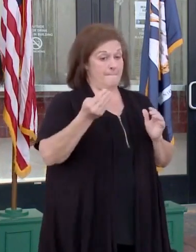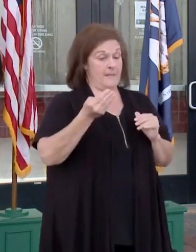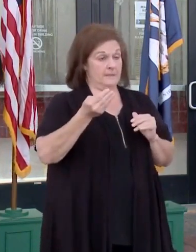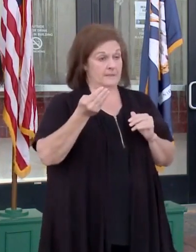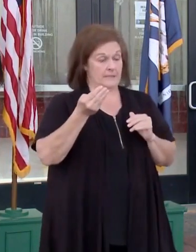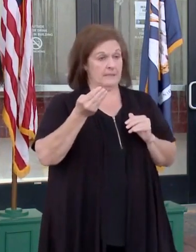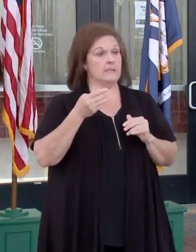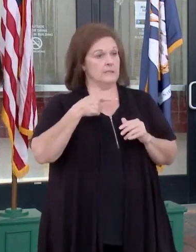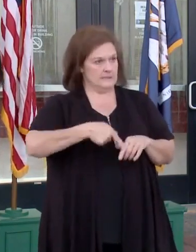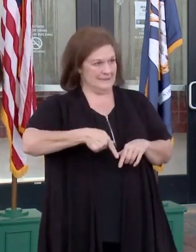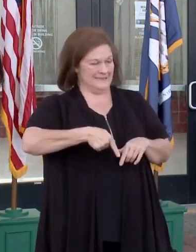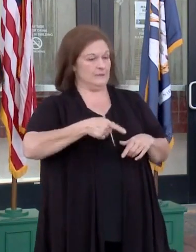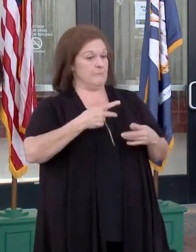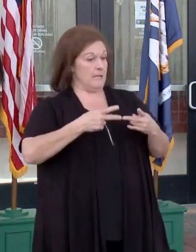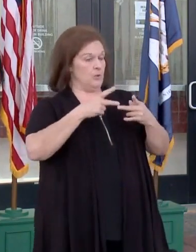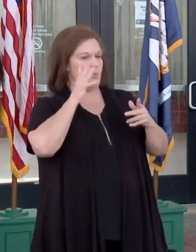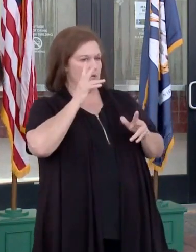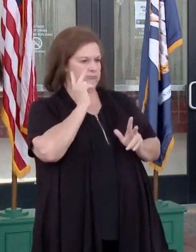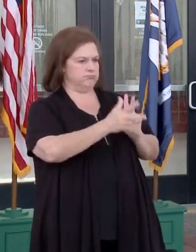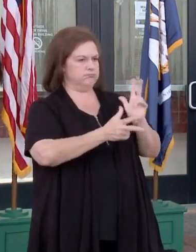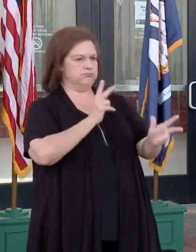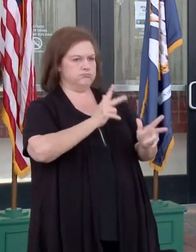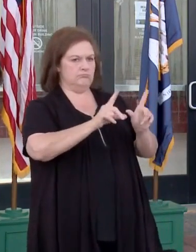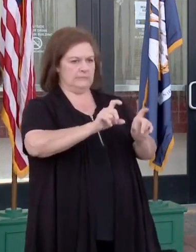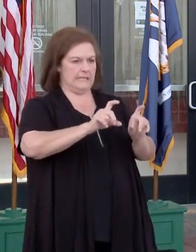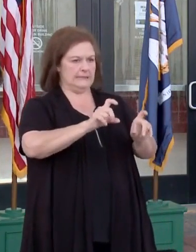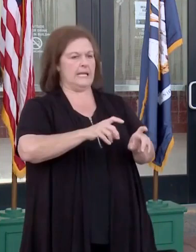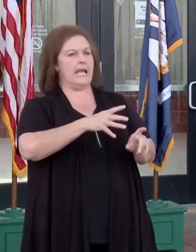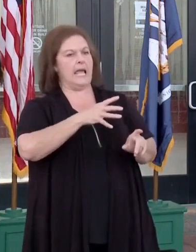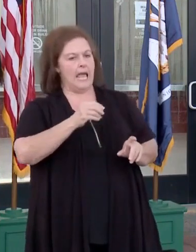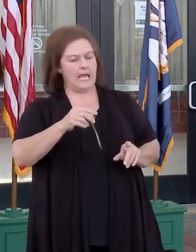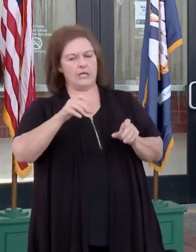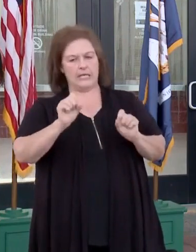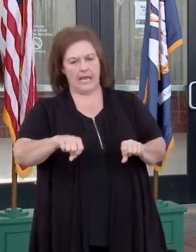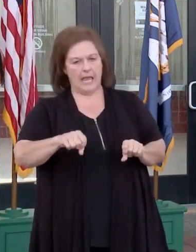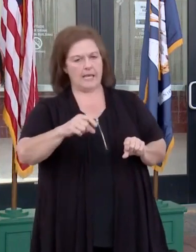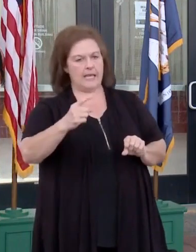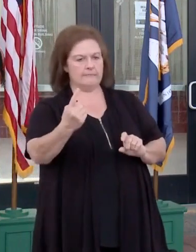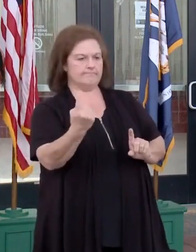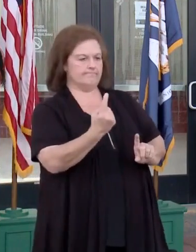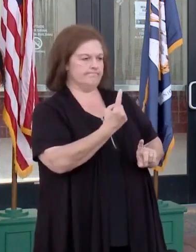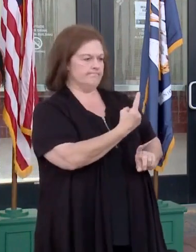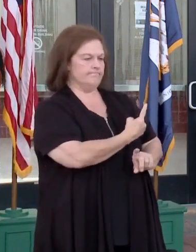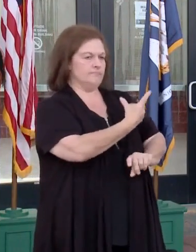a drive through testing site and a walk up vaccination site, monday through